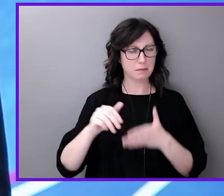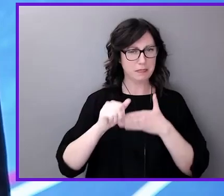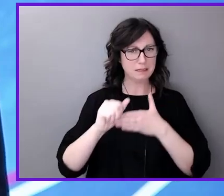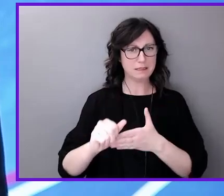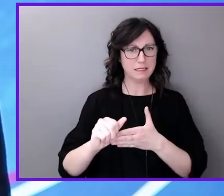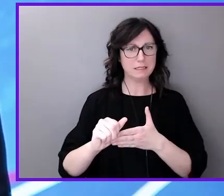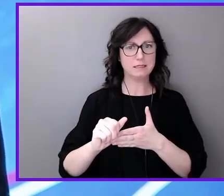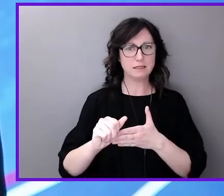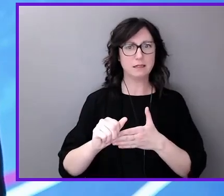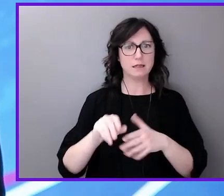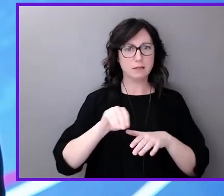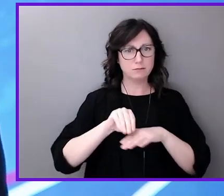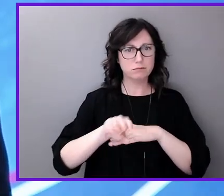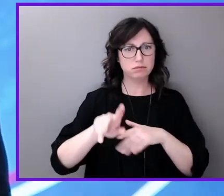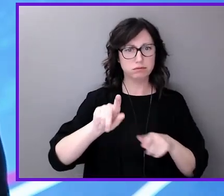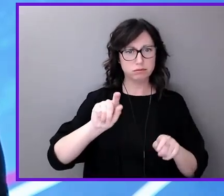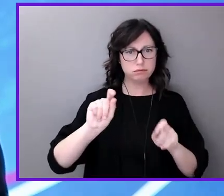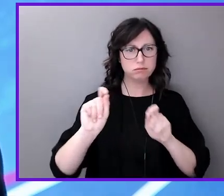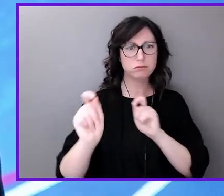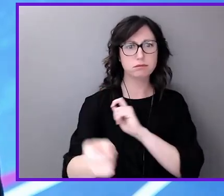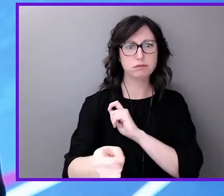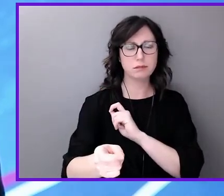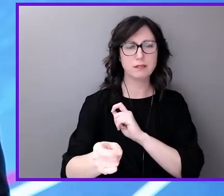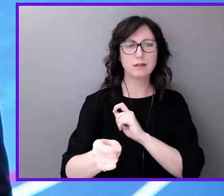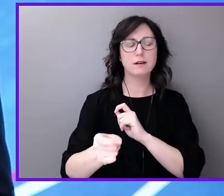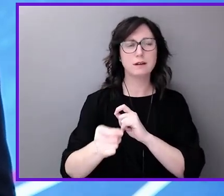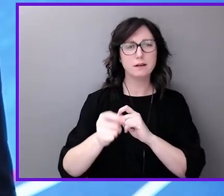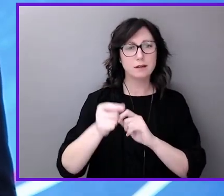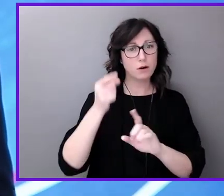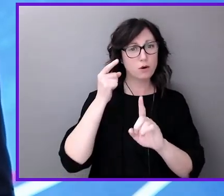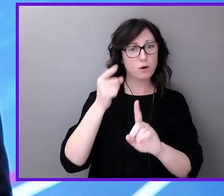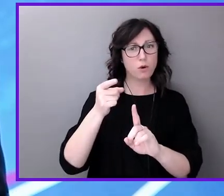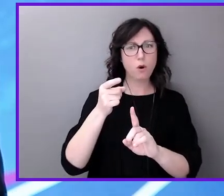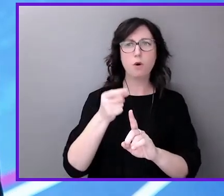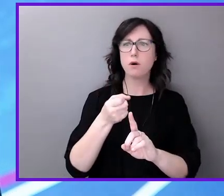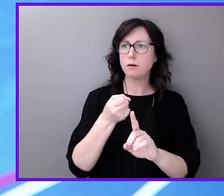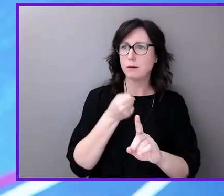of this transformation that was to reinforce the Council’s impact on all of society,